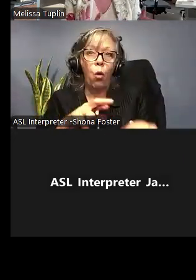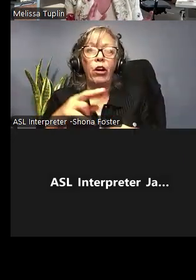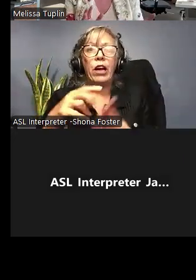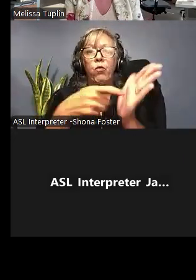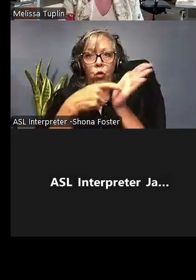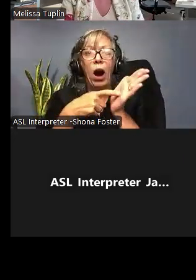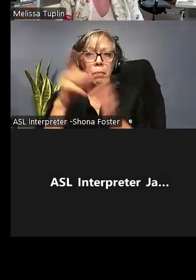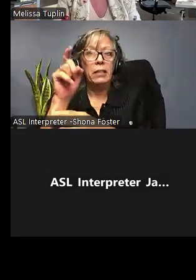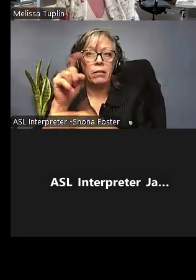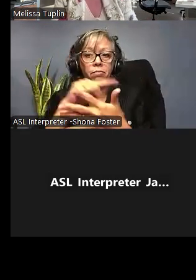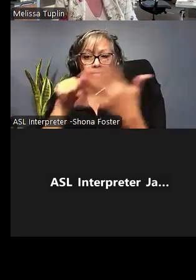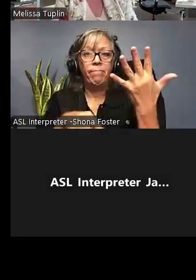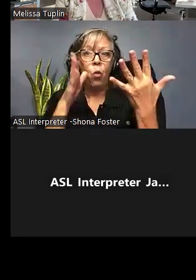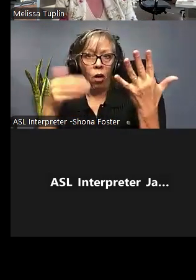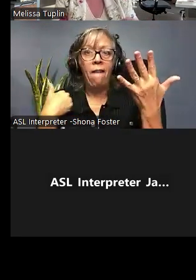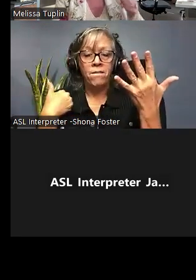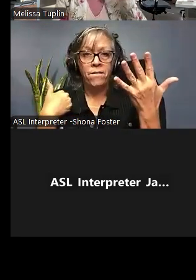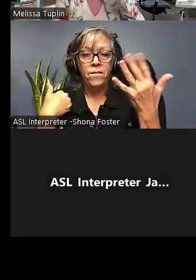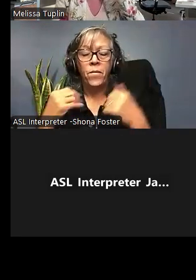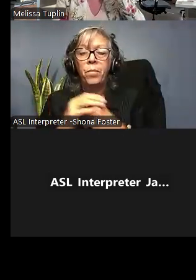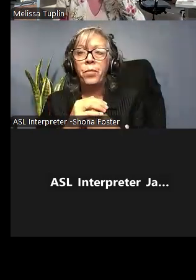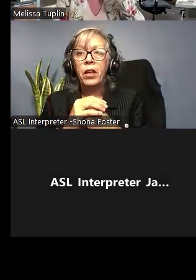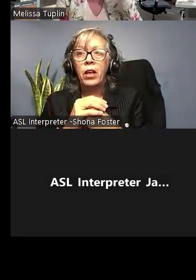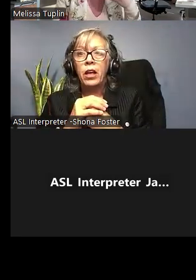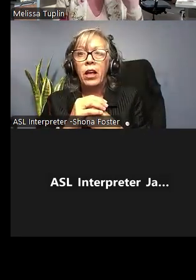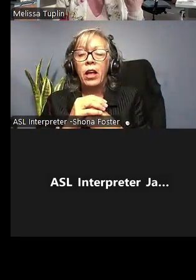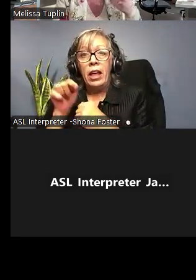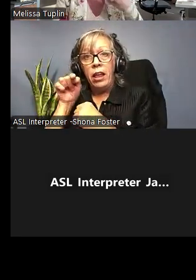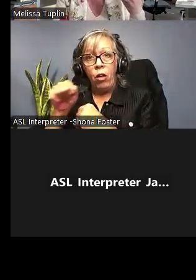With that said, the intention of this one-year program, like I said,